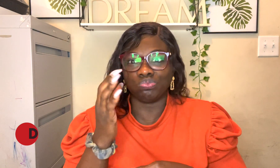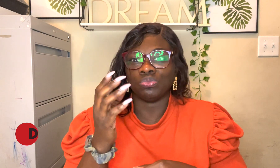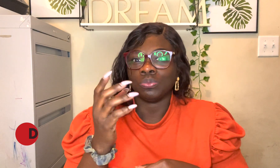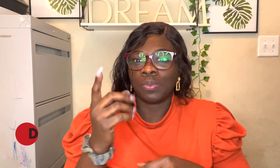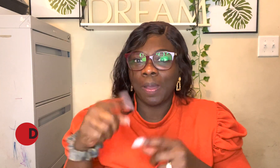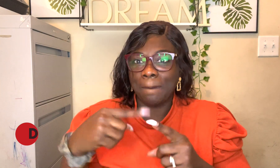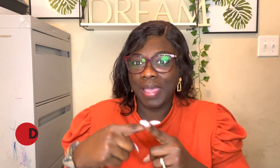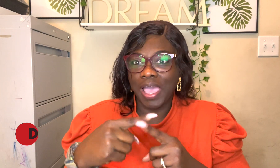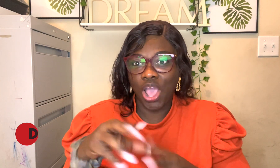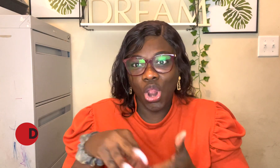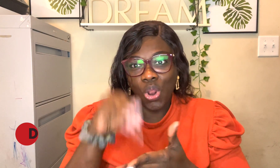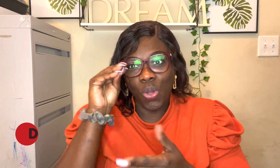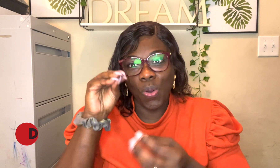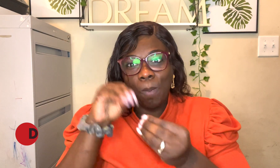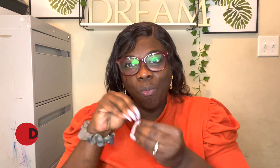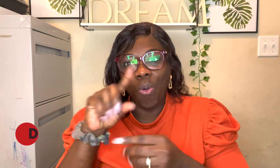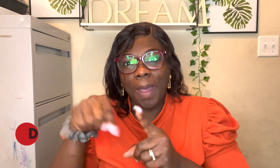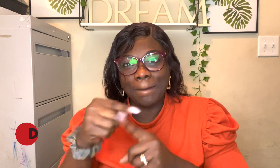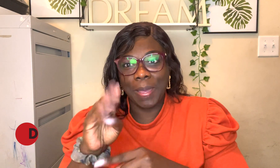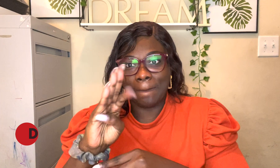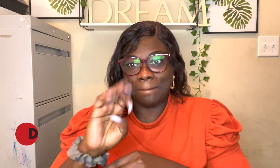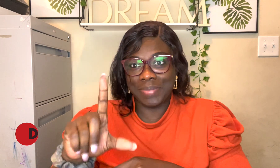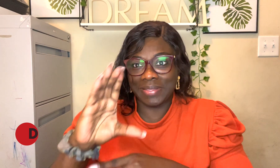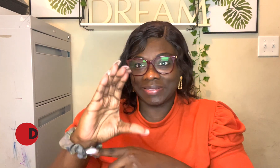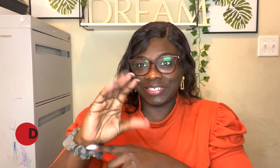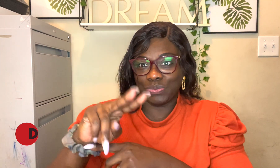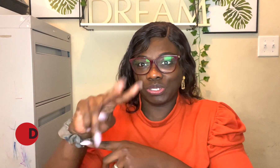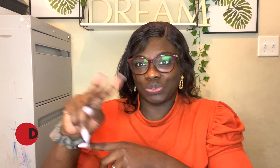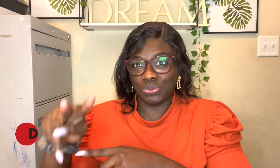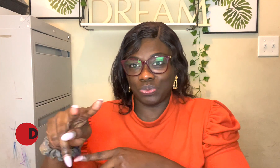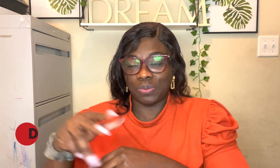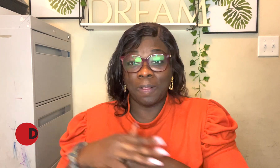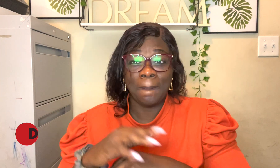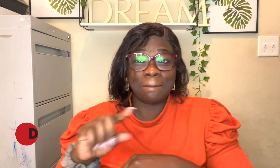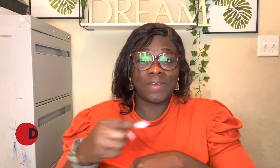to learn more about Bill C-22. My first experience attending